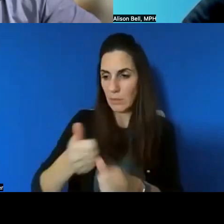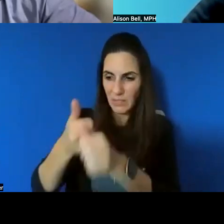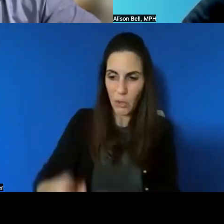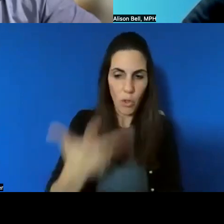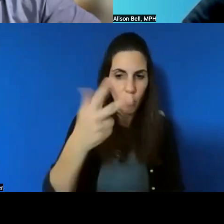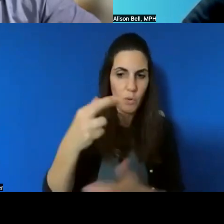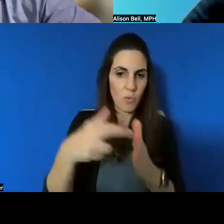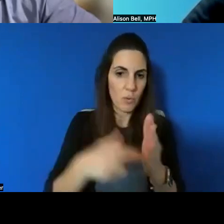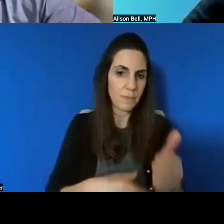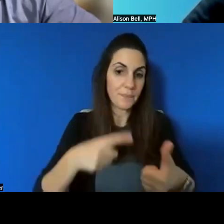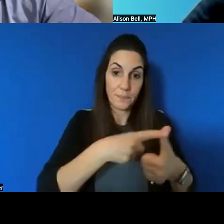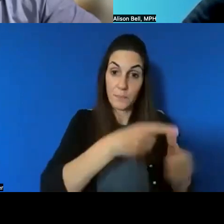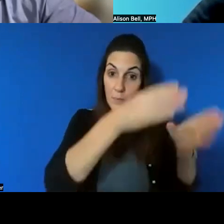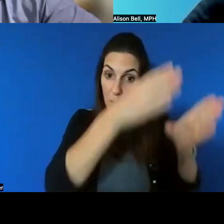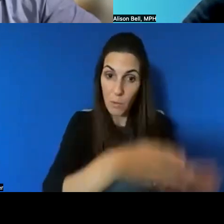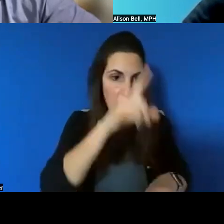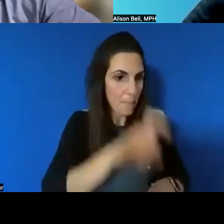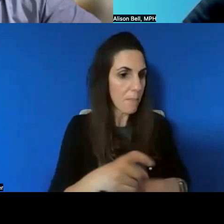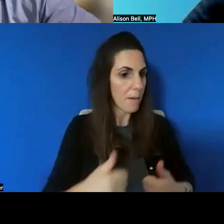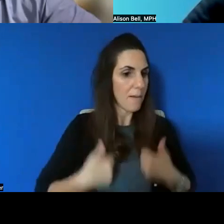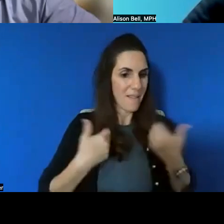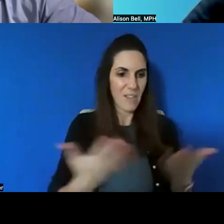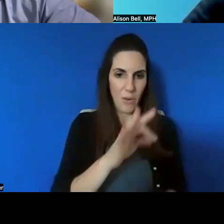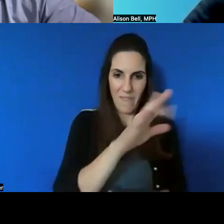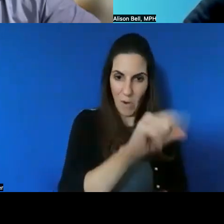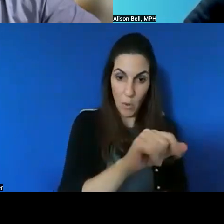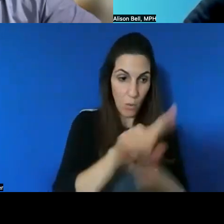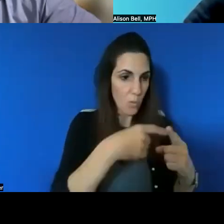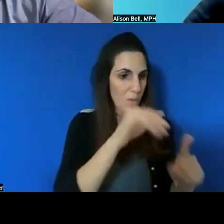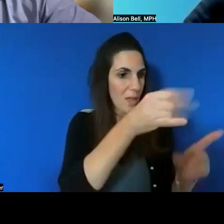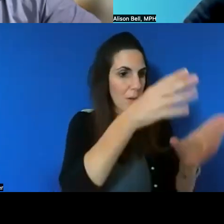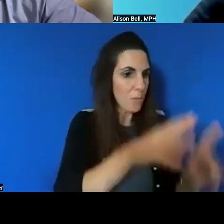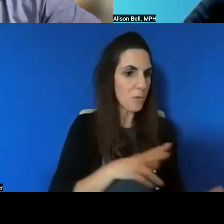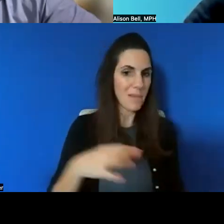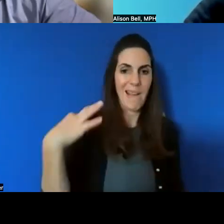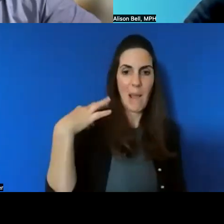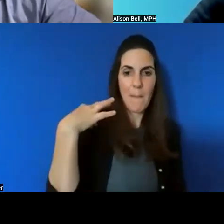an individual has to be a Florida resident at the time they apply uh each state gets to set these